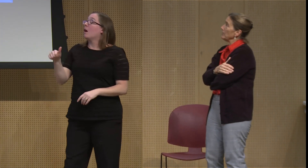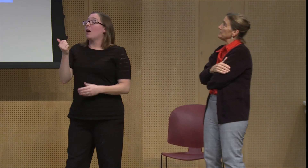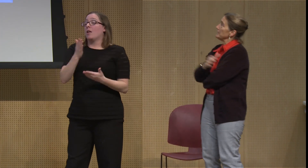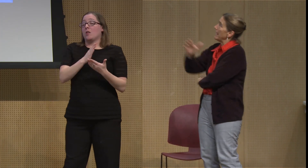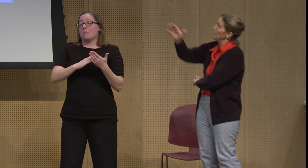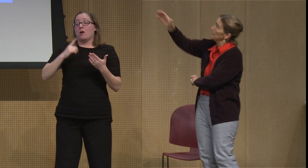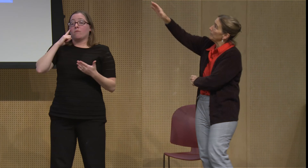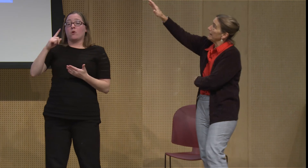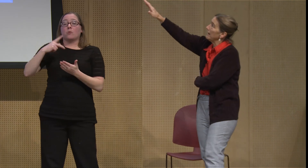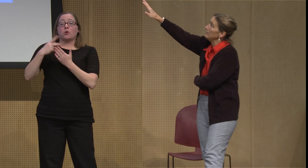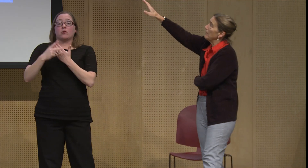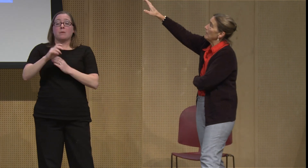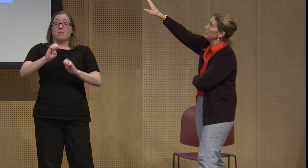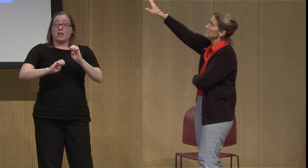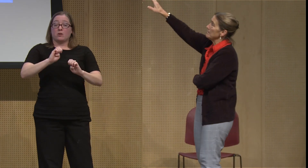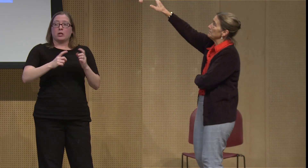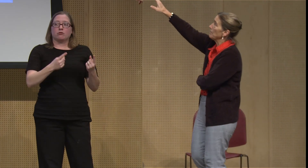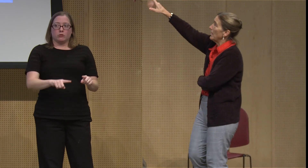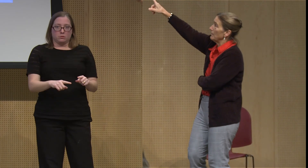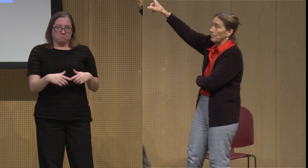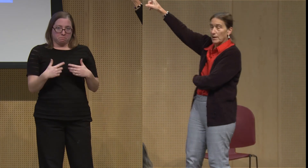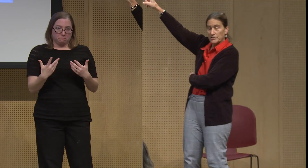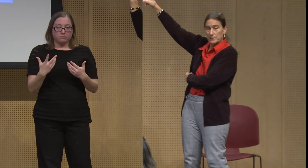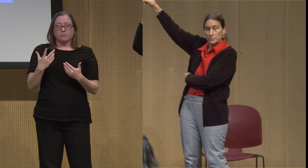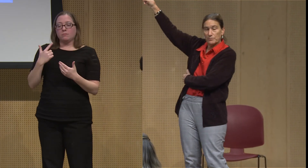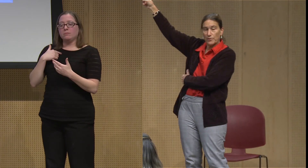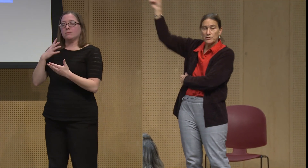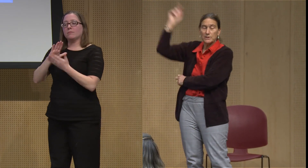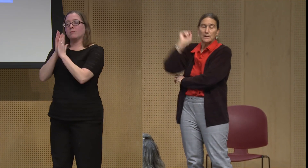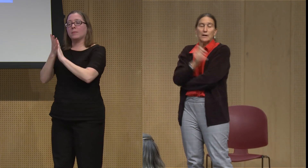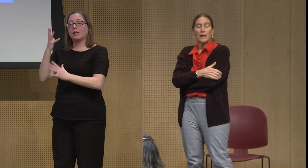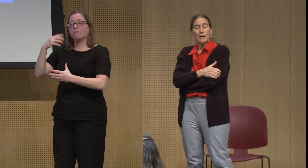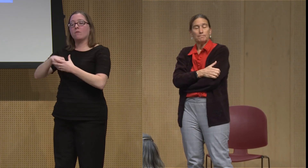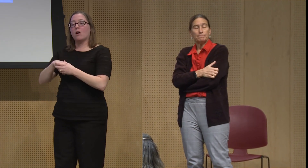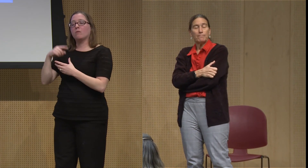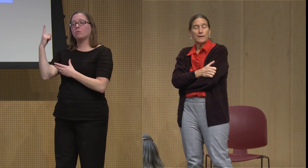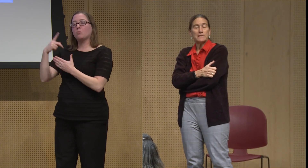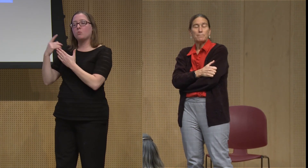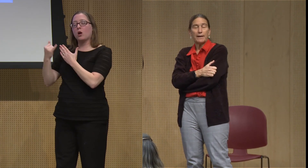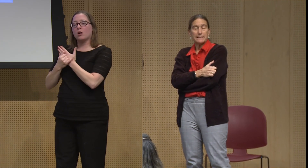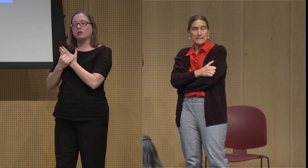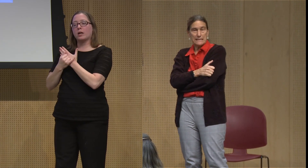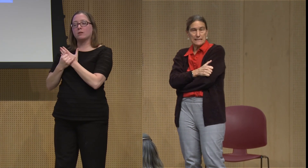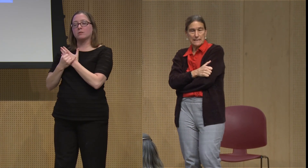HAPPENED WHEN I GOT INVOLVED WITH A PROJECT THAT WAS FIRST, UM, FUNDED BY THE CDC,